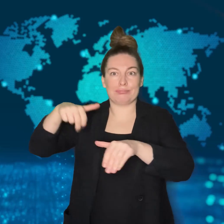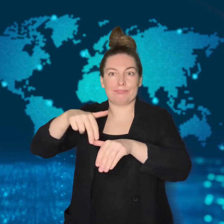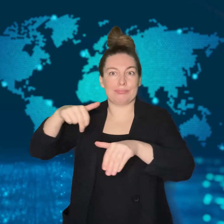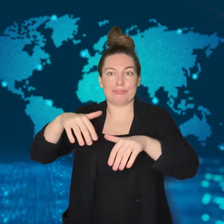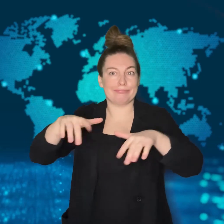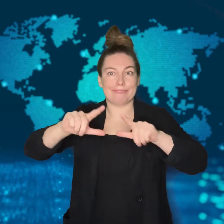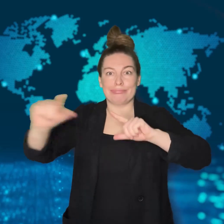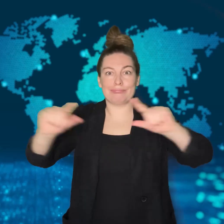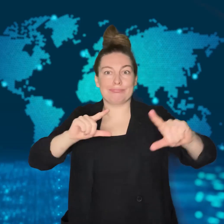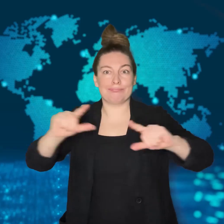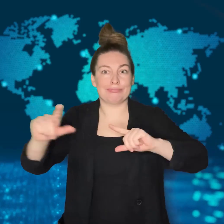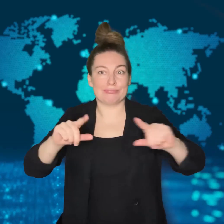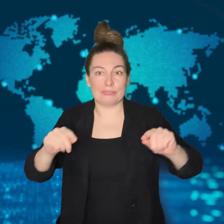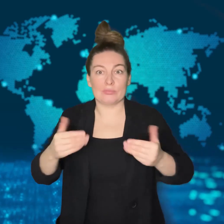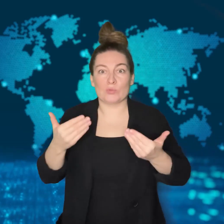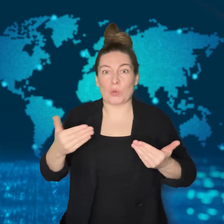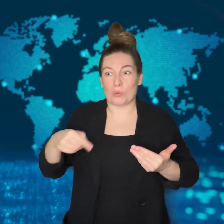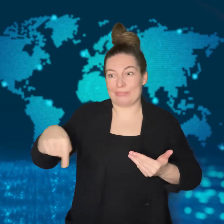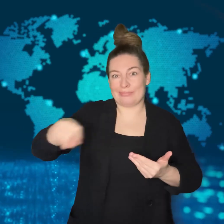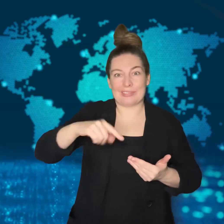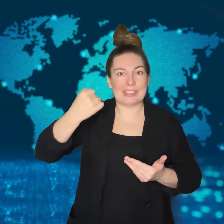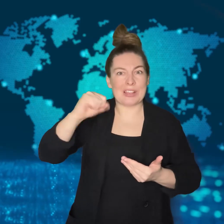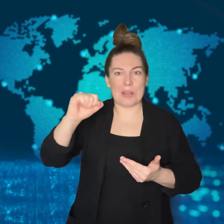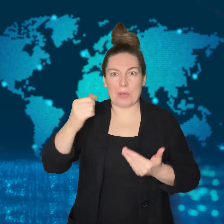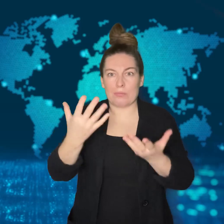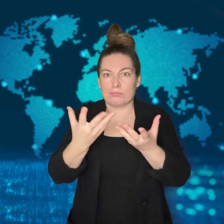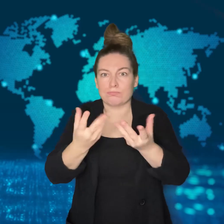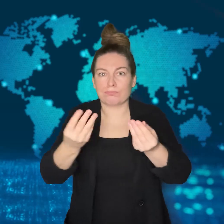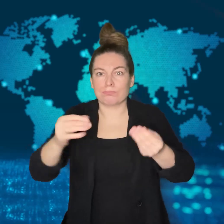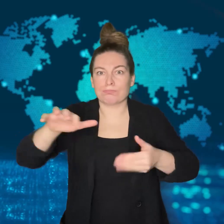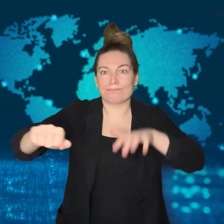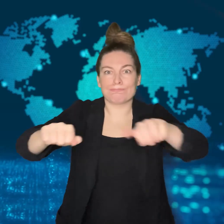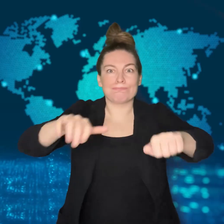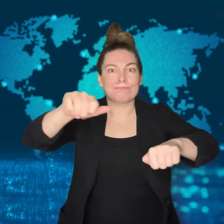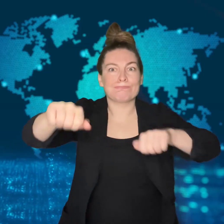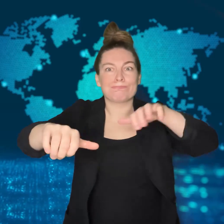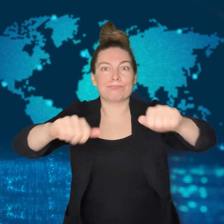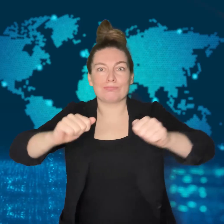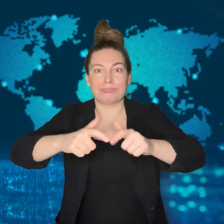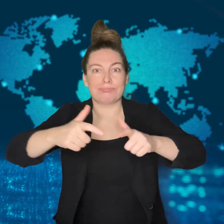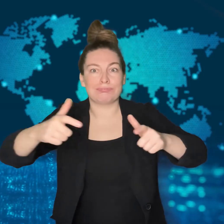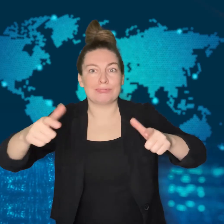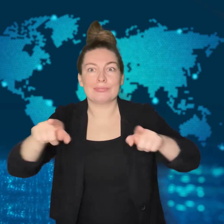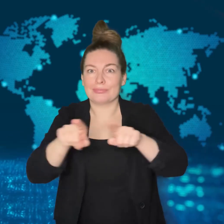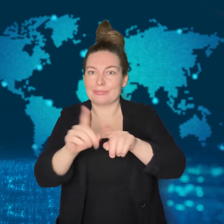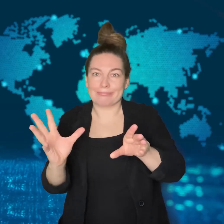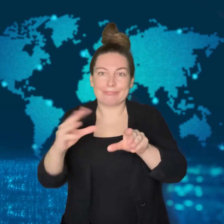The Syrian government forces retreated as